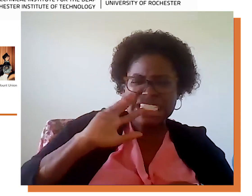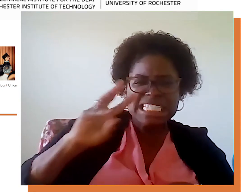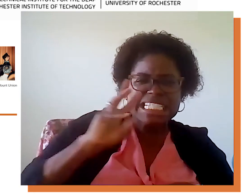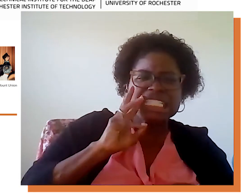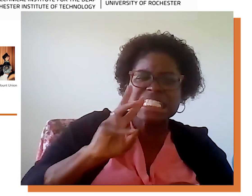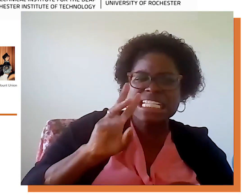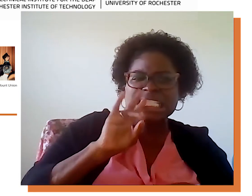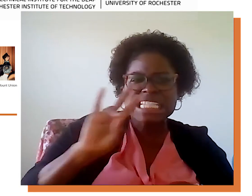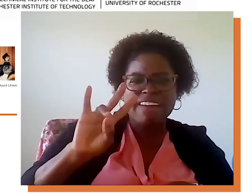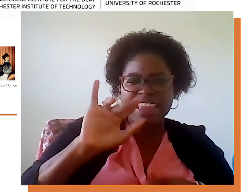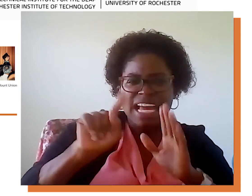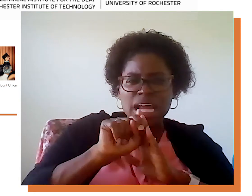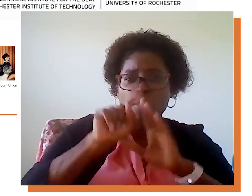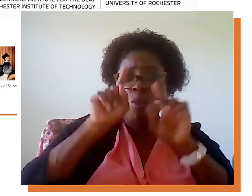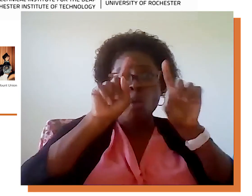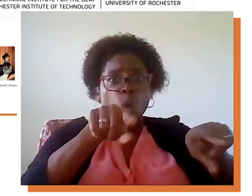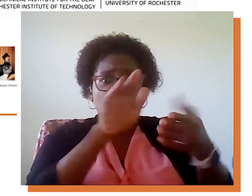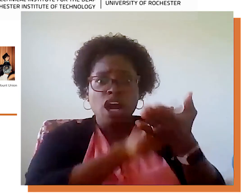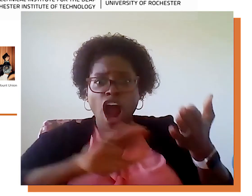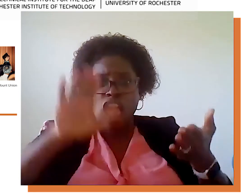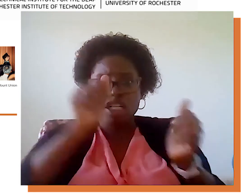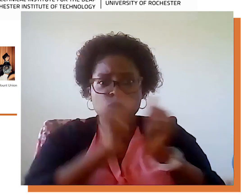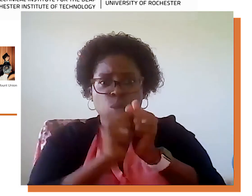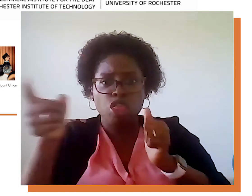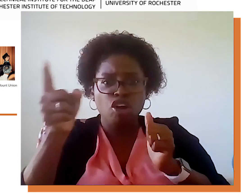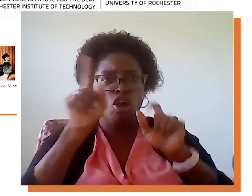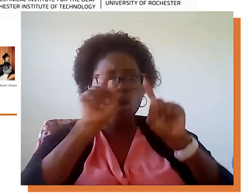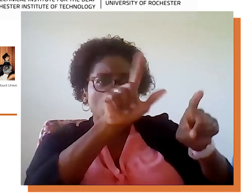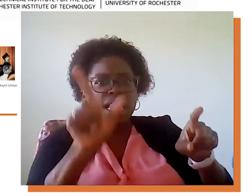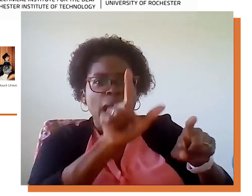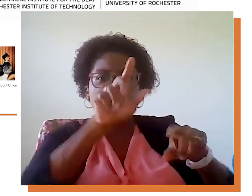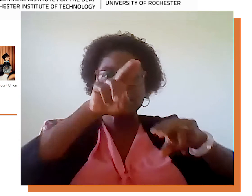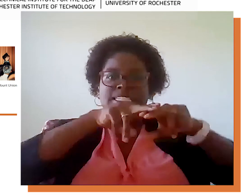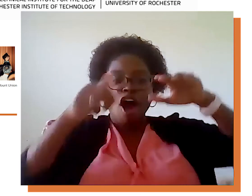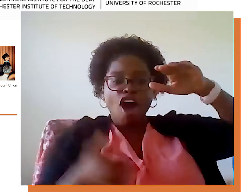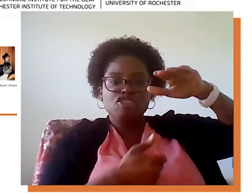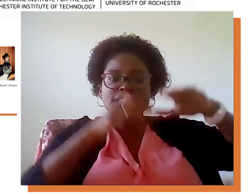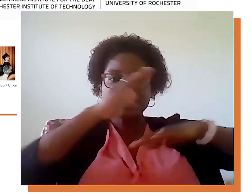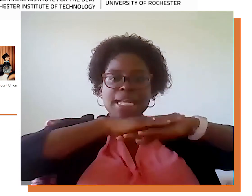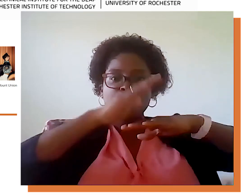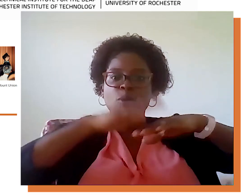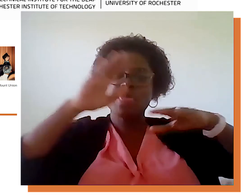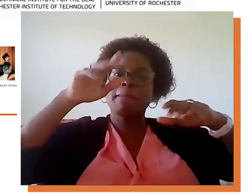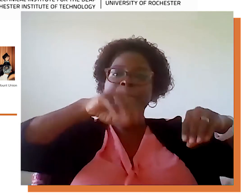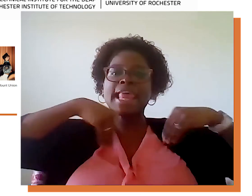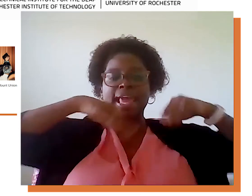that early exposure at 6, 7, 8 years of age, going to the library with her...